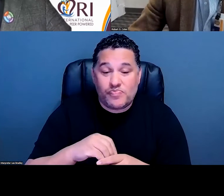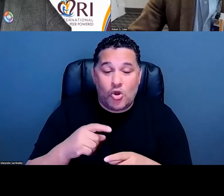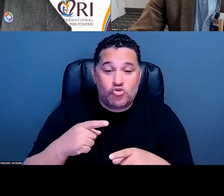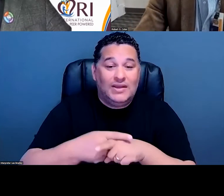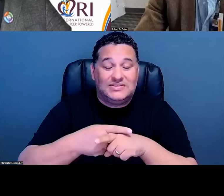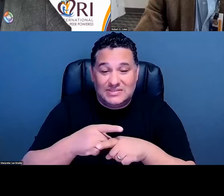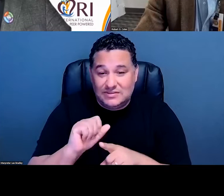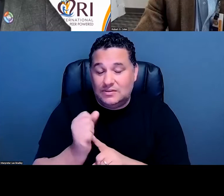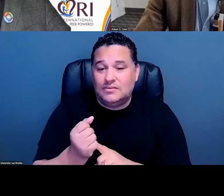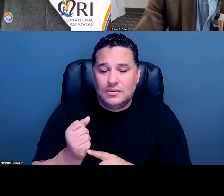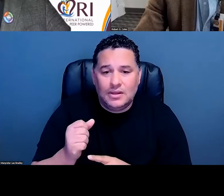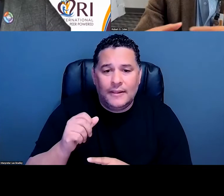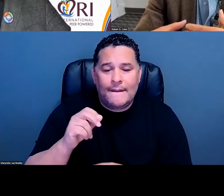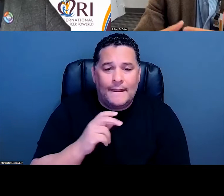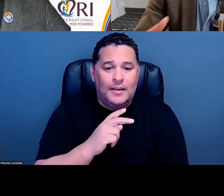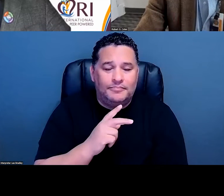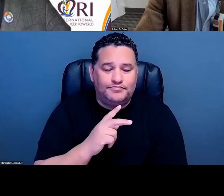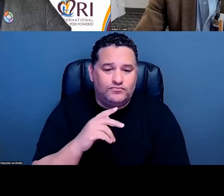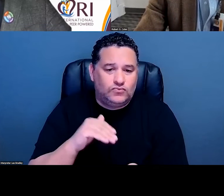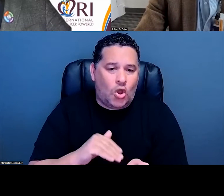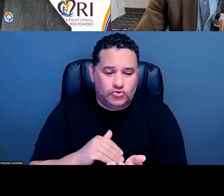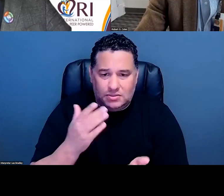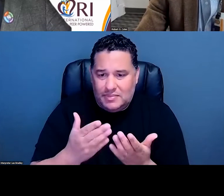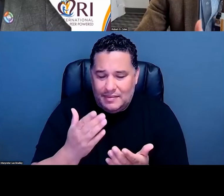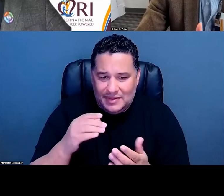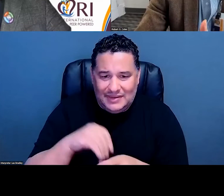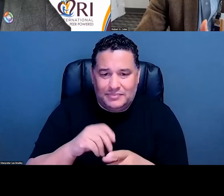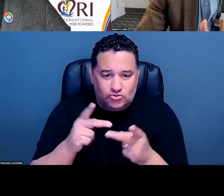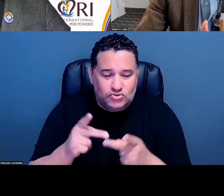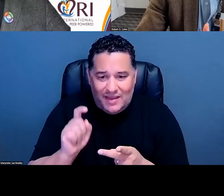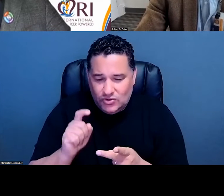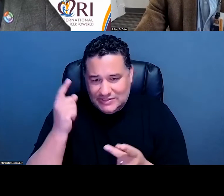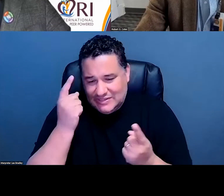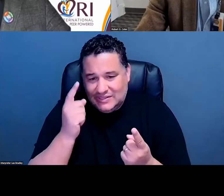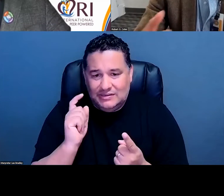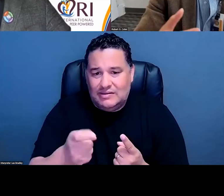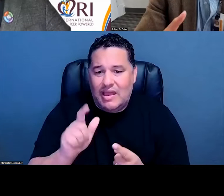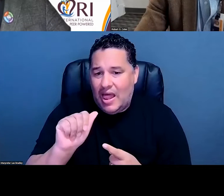SO, A LOT OF TIMES WHAT HAPPENS IN CRISIS SETTING, PRESCRIBERS, MIGHT BE IN A SITUATION THEY